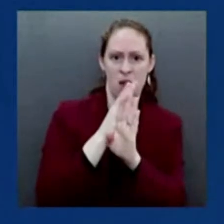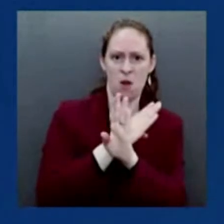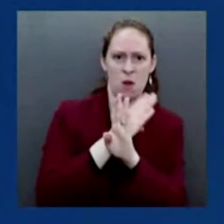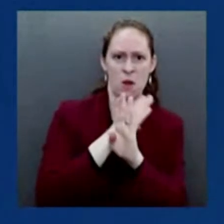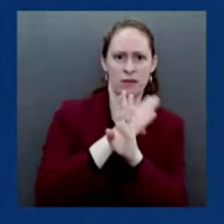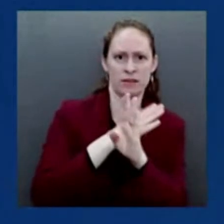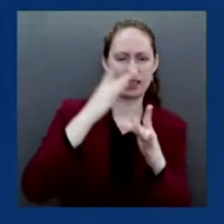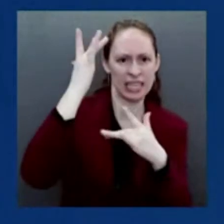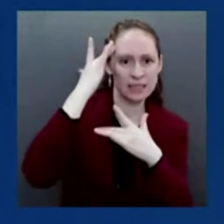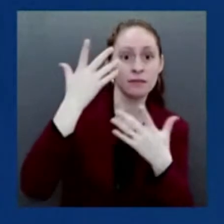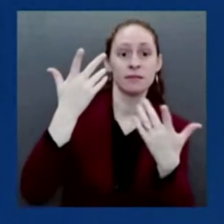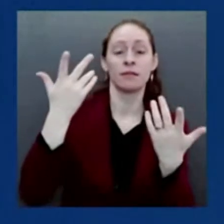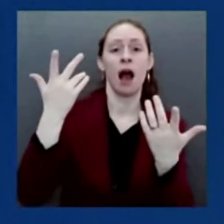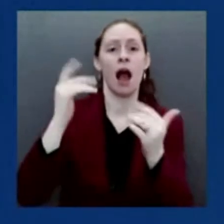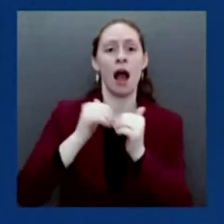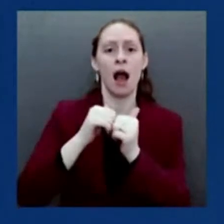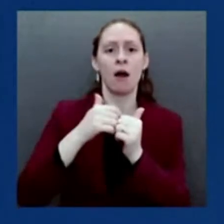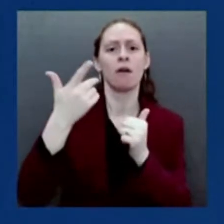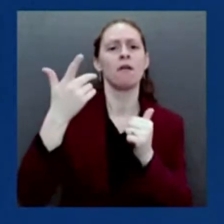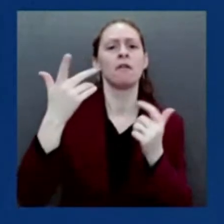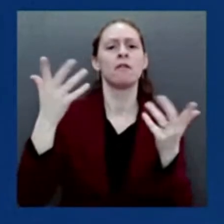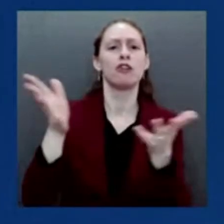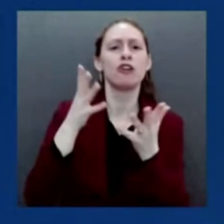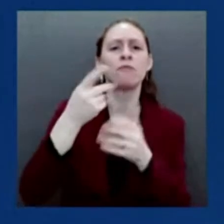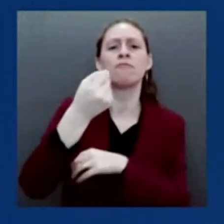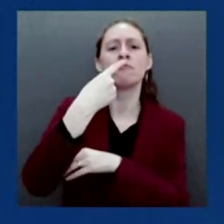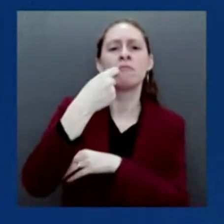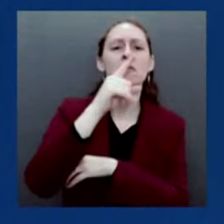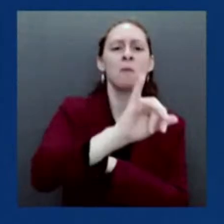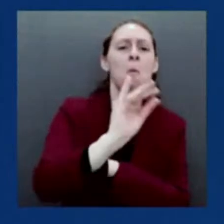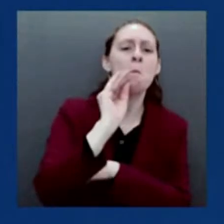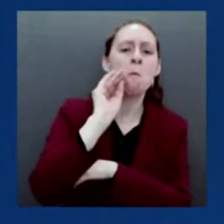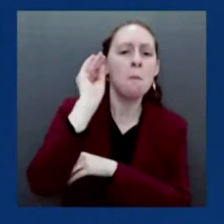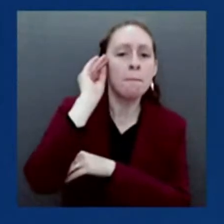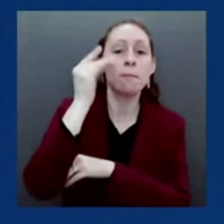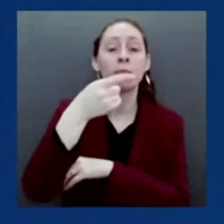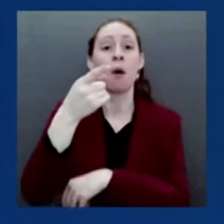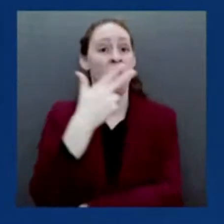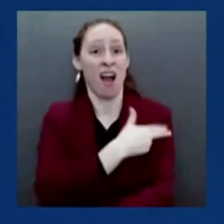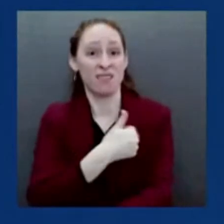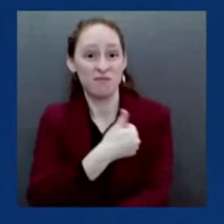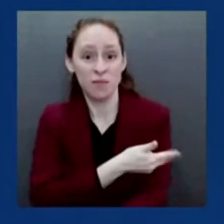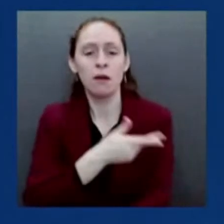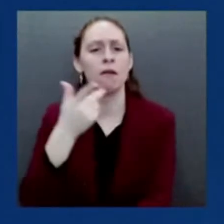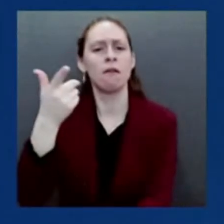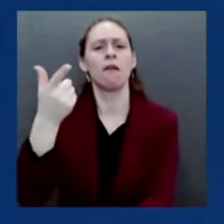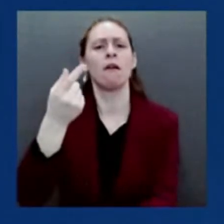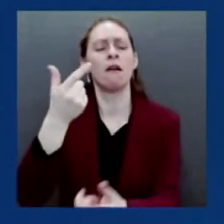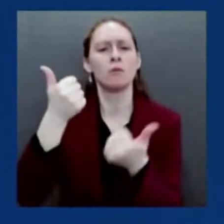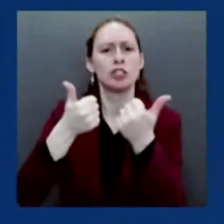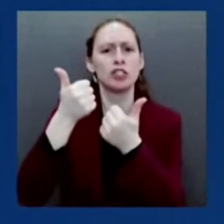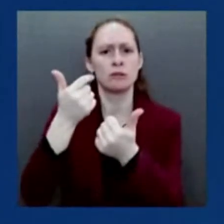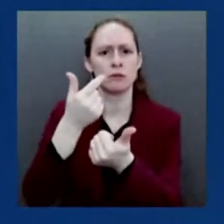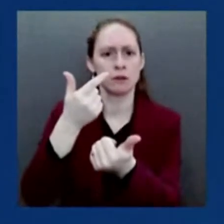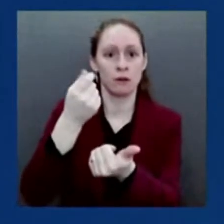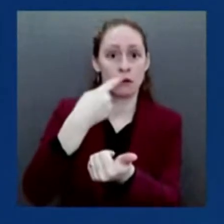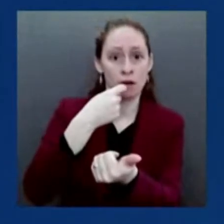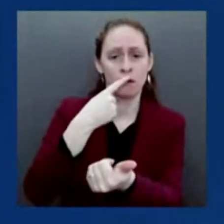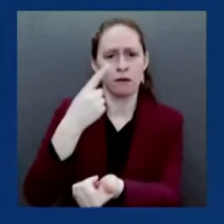MODULATORS, OUTPATIENT MONOCLONAL ANTIBODY THERAPIES, IN PATIENT MONOCLONAL